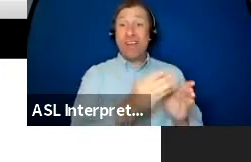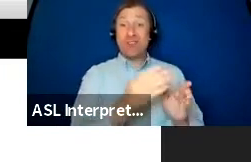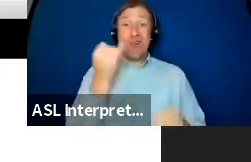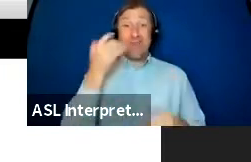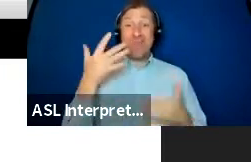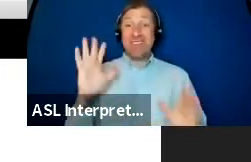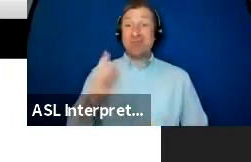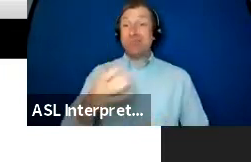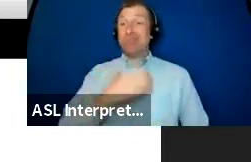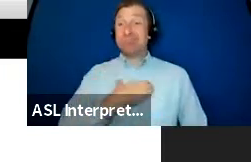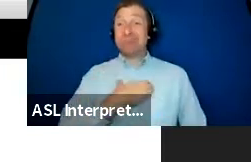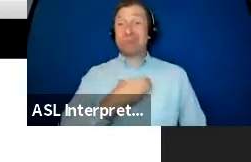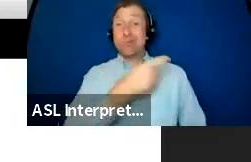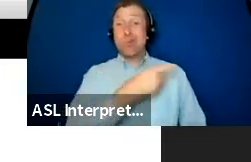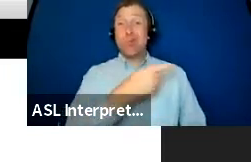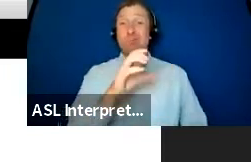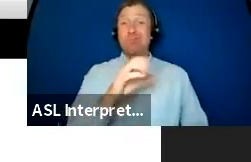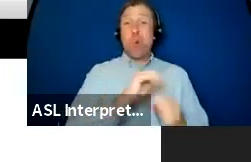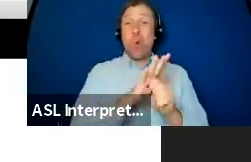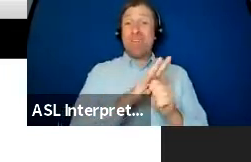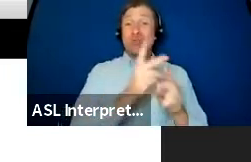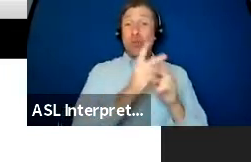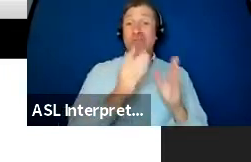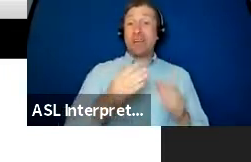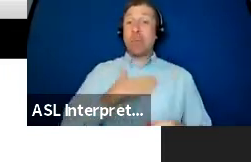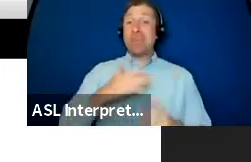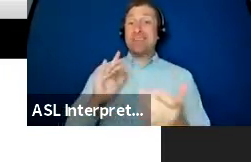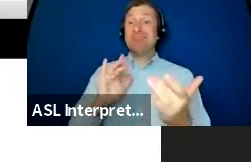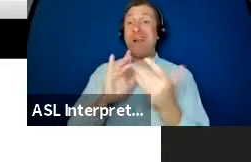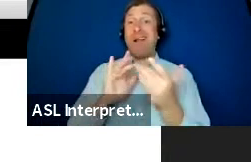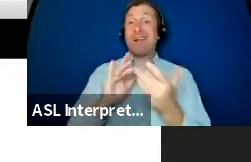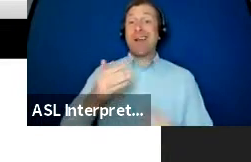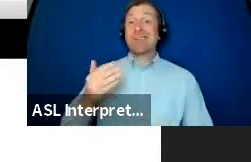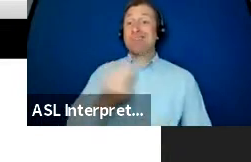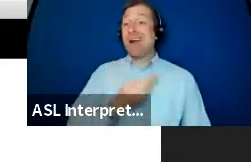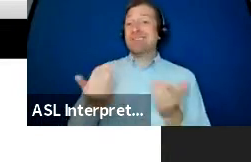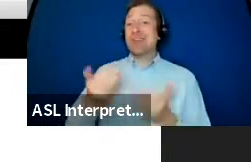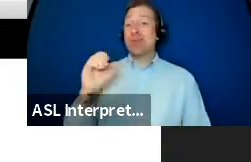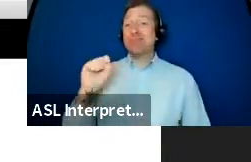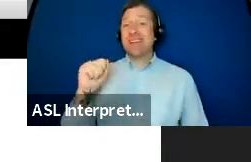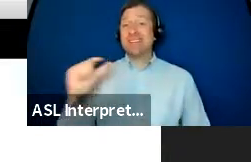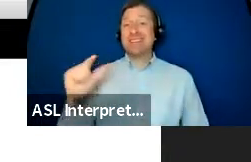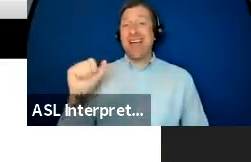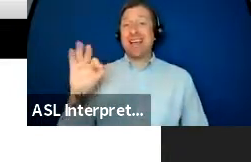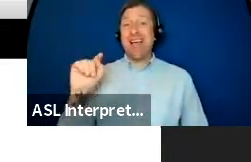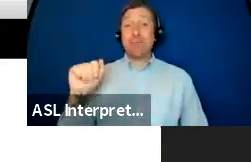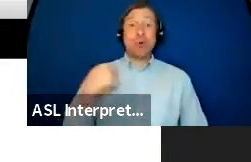please contact SAG-AFTRA to let us know what the issue is. And so that we can assist in addressing it if needed.